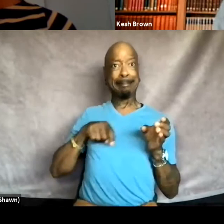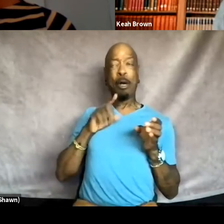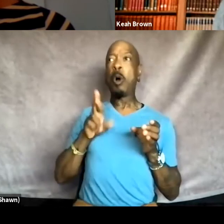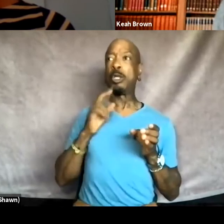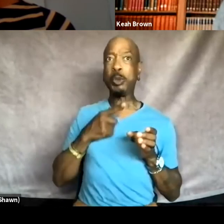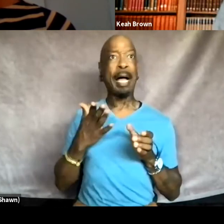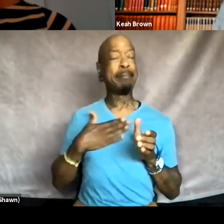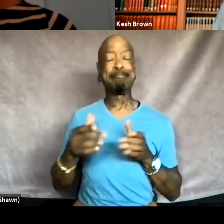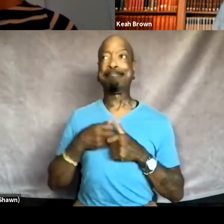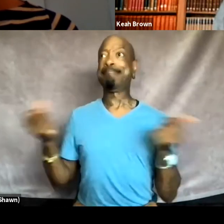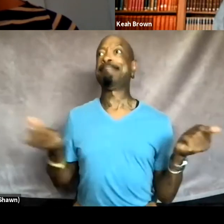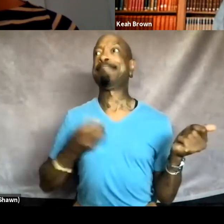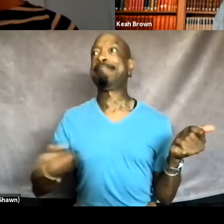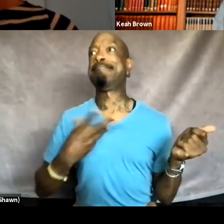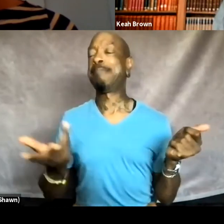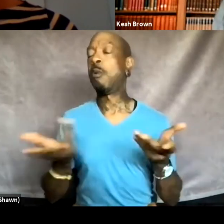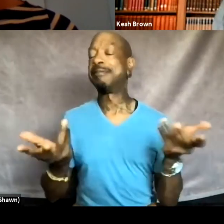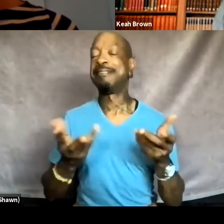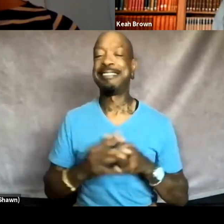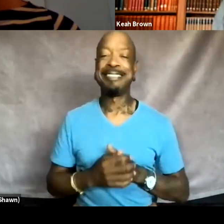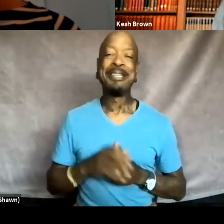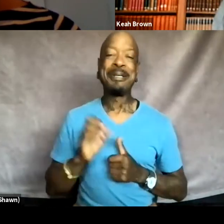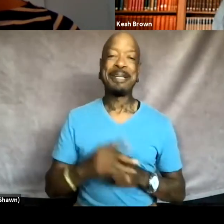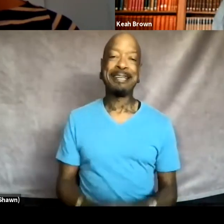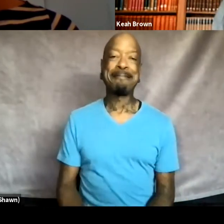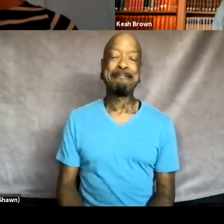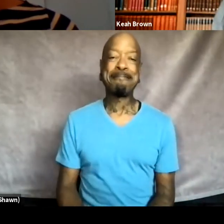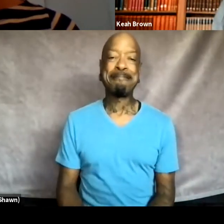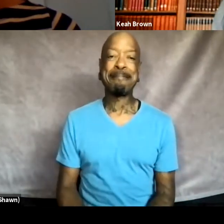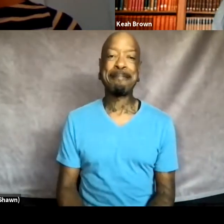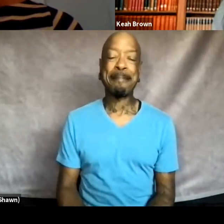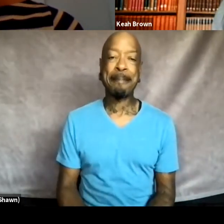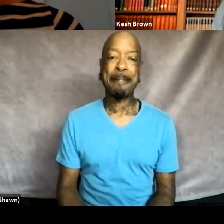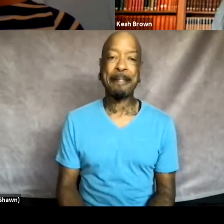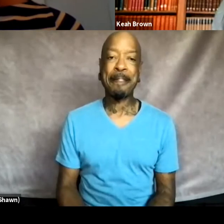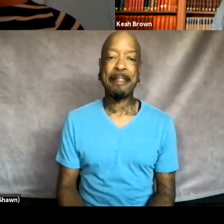Keah Brown: yeah for sure. Nicole Redding (she/her): okay.